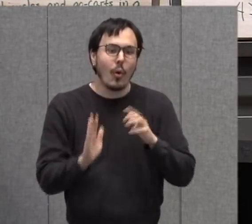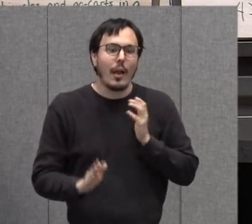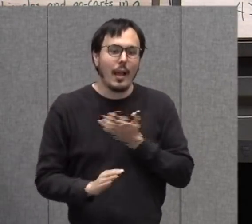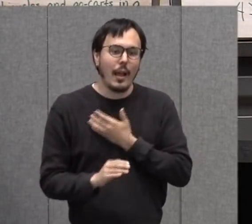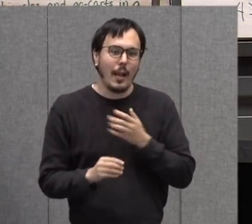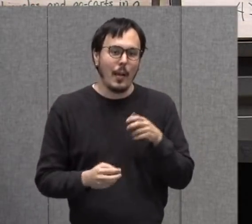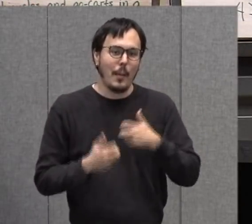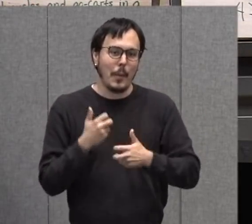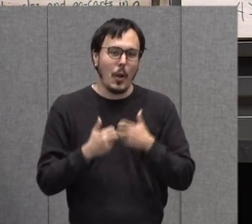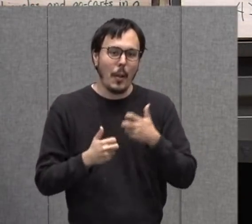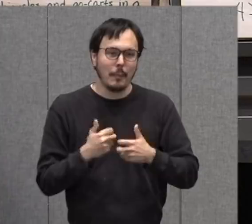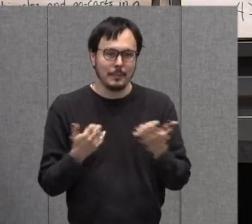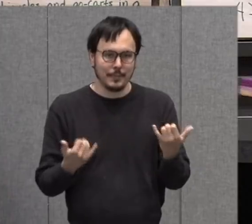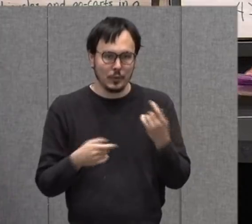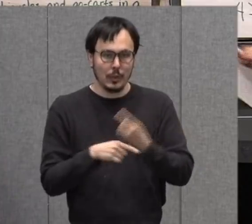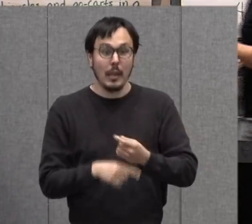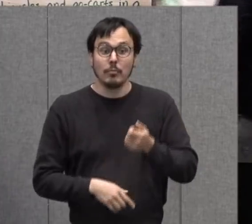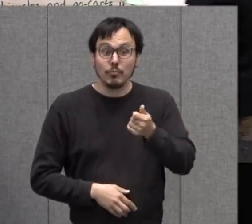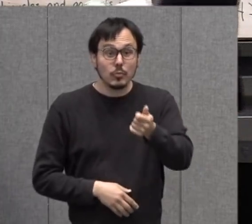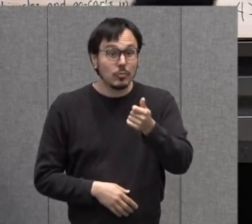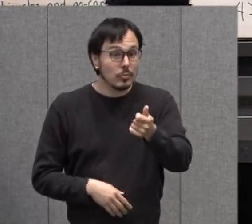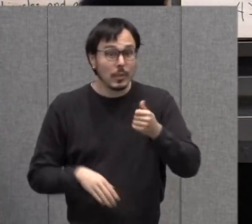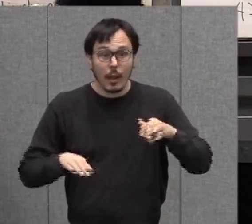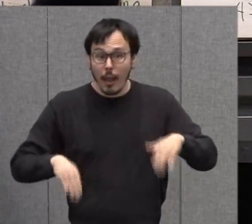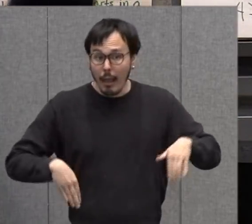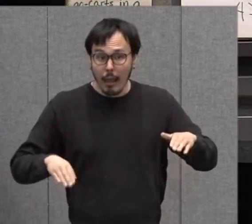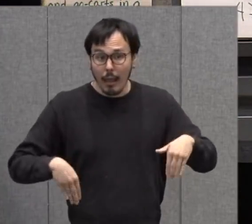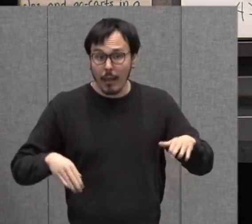If again, if you haven't had a chance to do so,